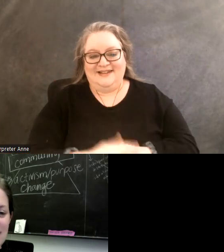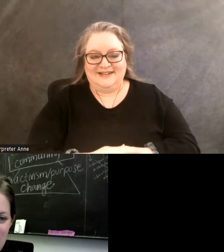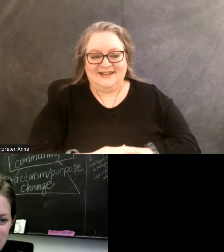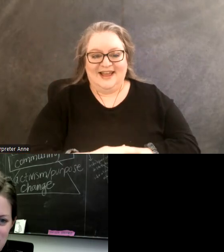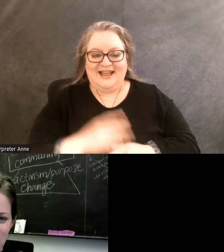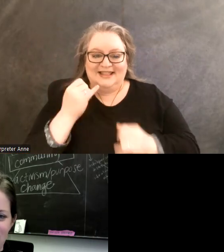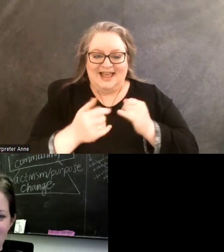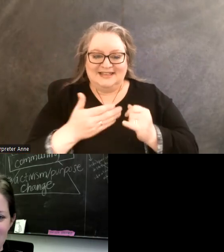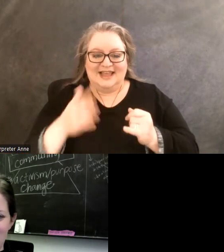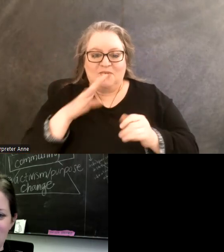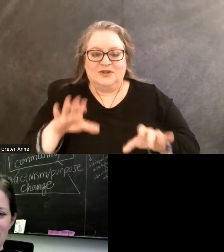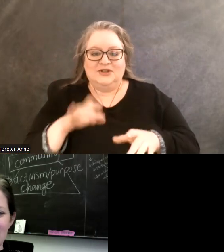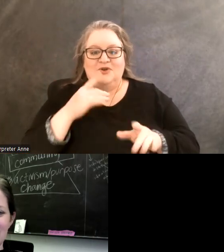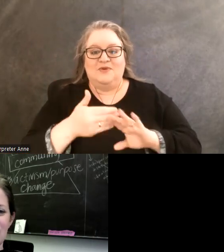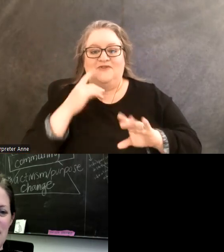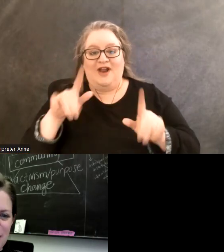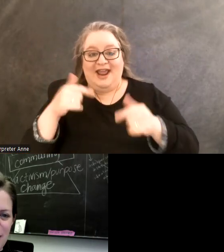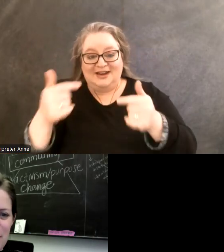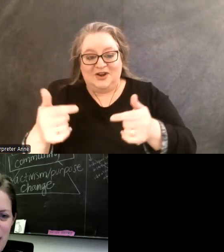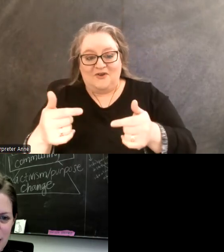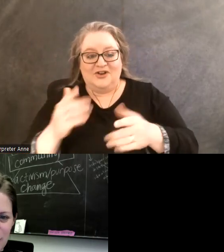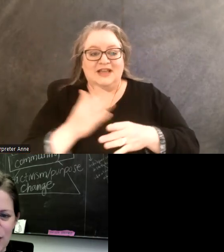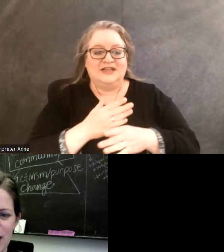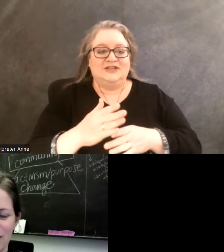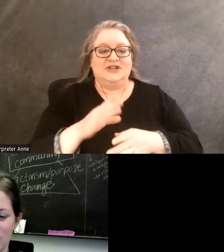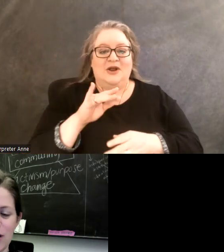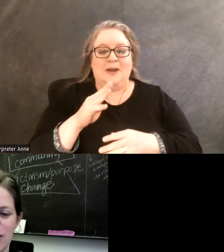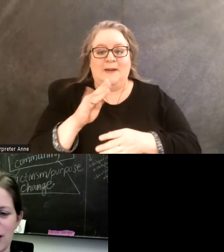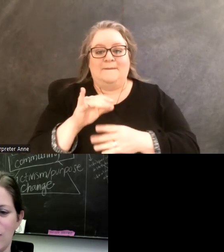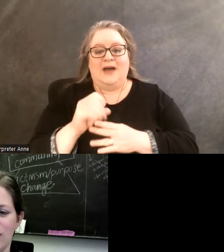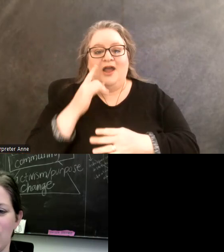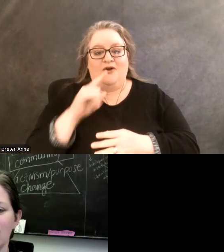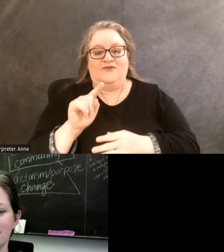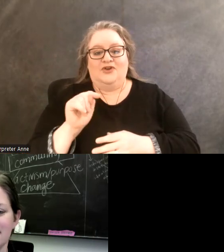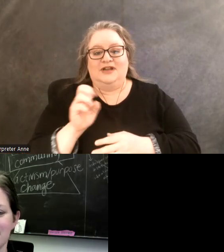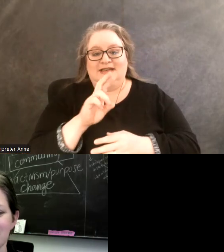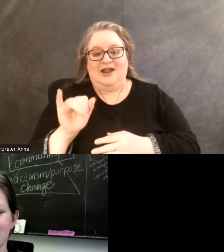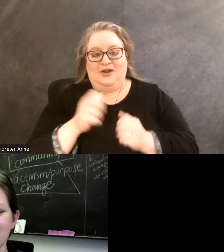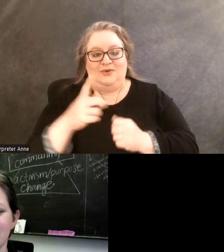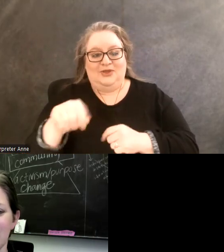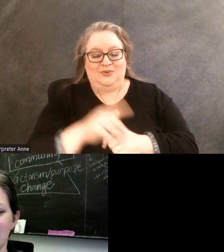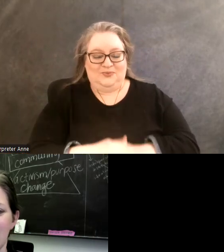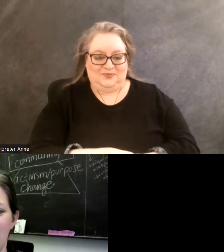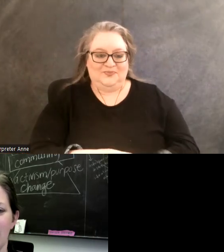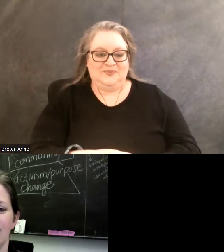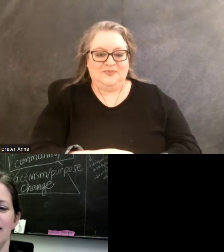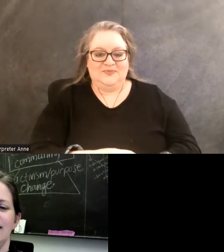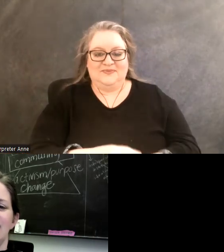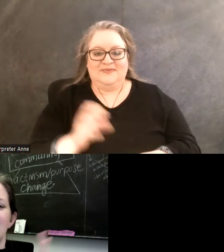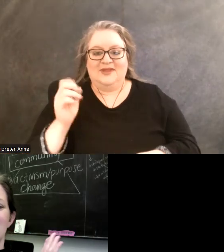thing I will do before handing it over is share a bio for Terri with you all. Okay.